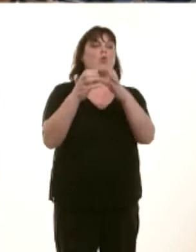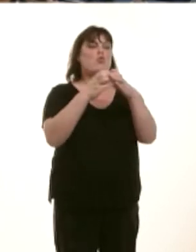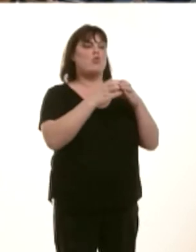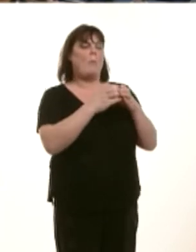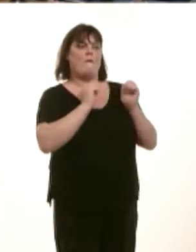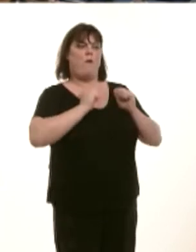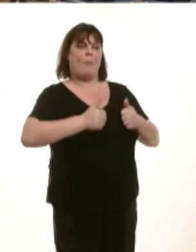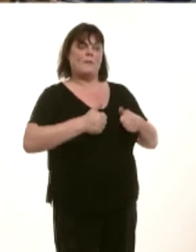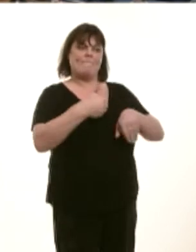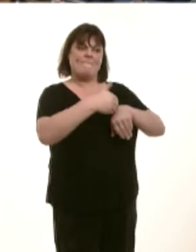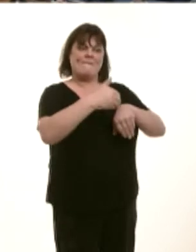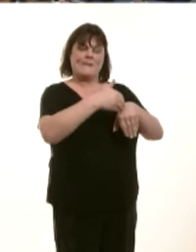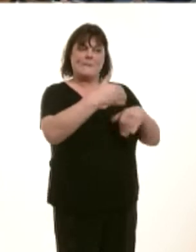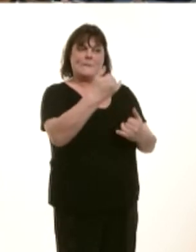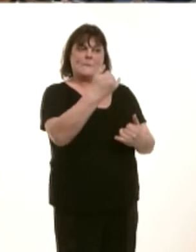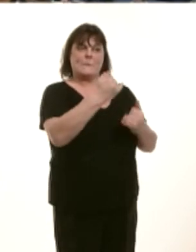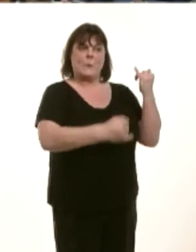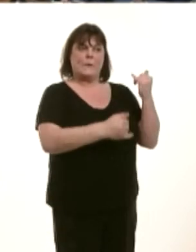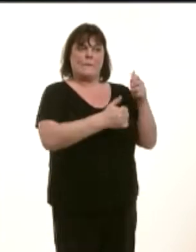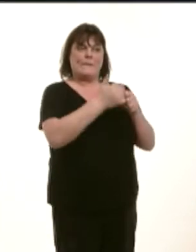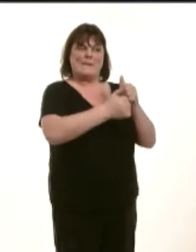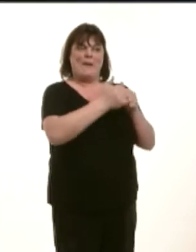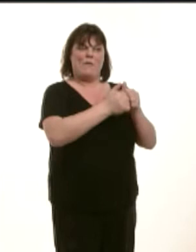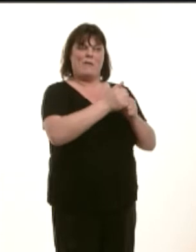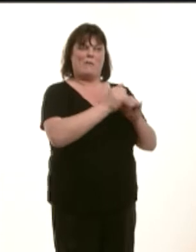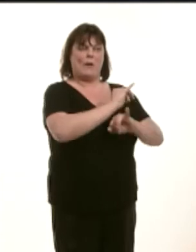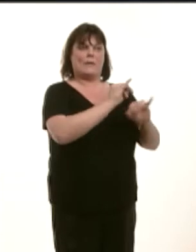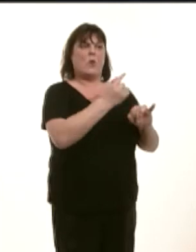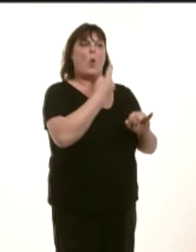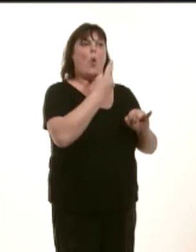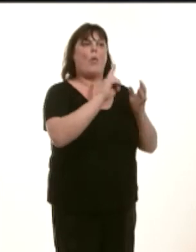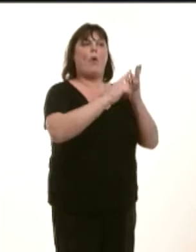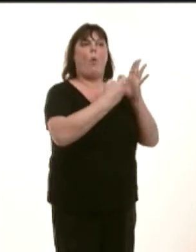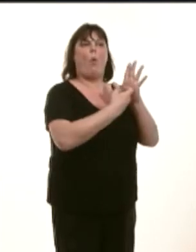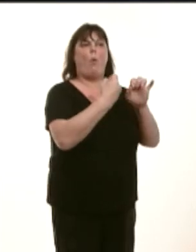affected by the current dairy crisis is the Welsh organic sector. As the First Minister